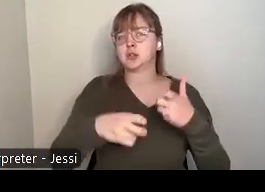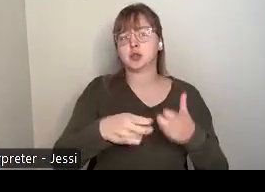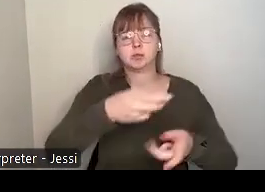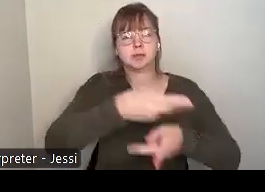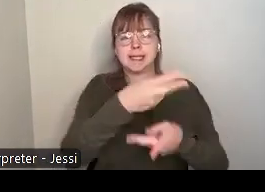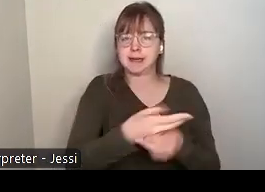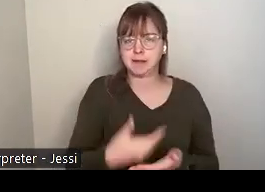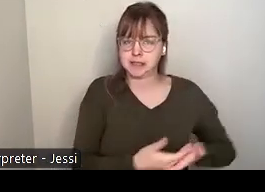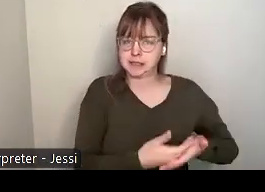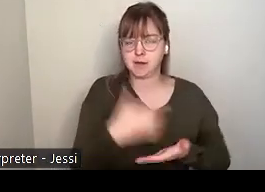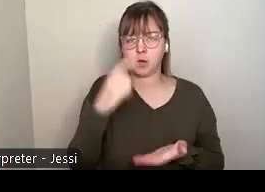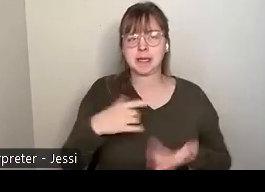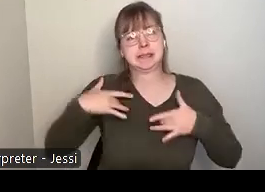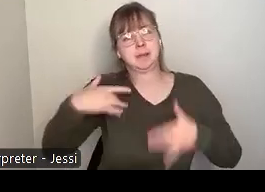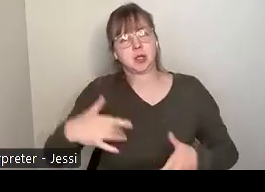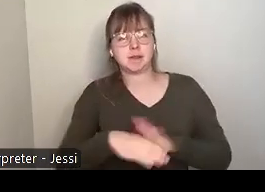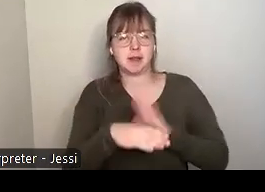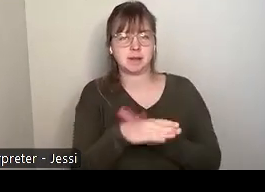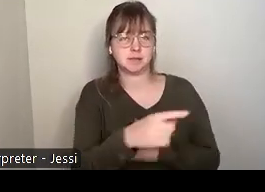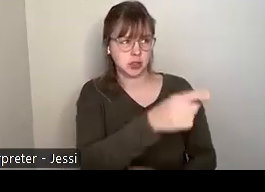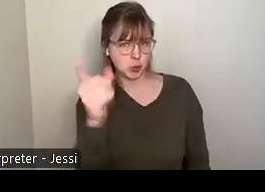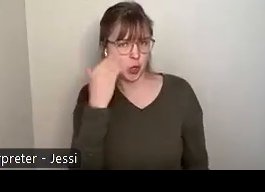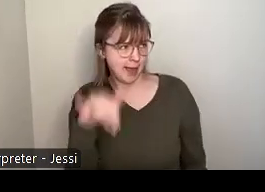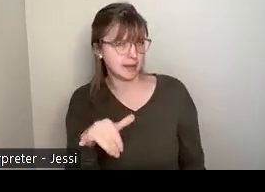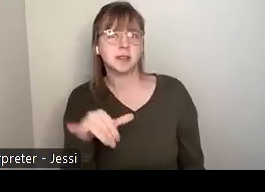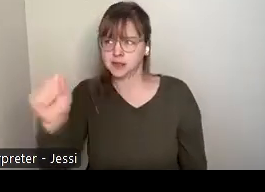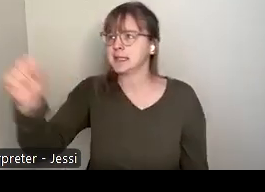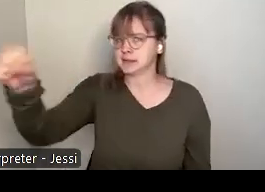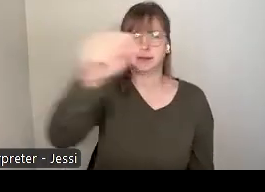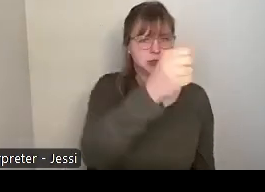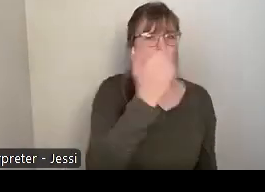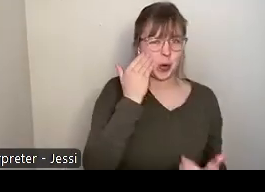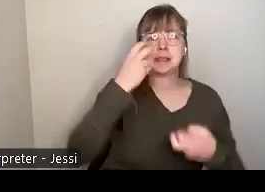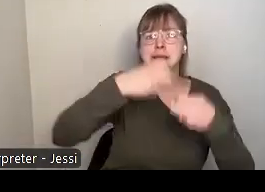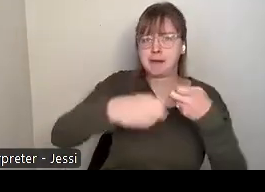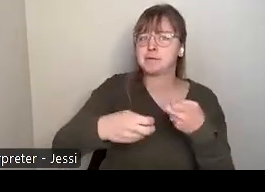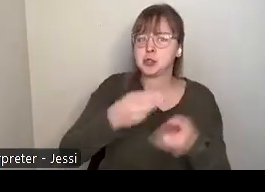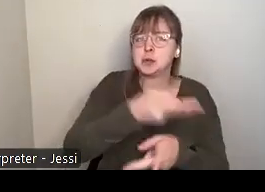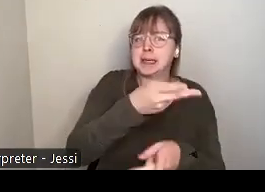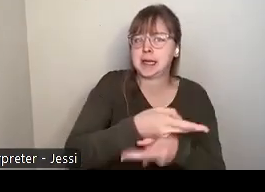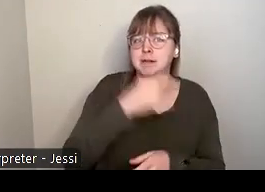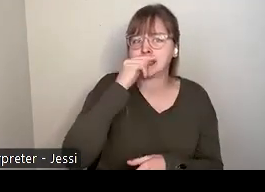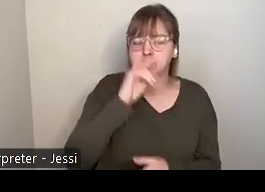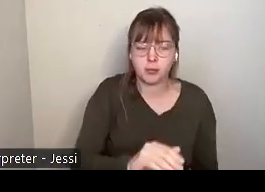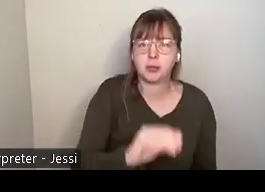that that is true yeah couple of hands okay great and we want to be mindful of the idea that um